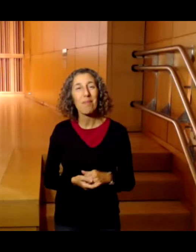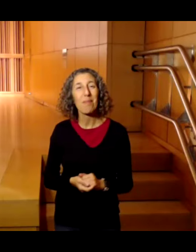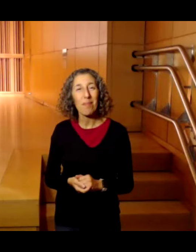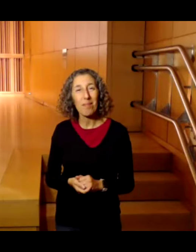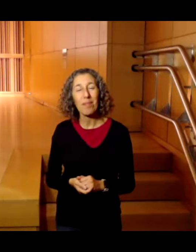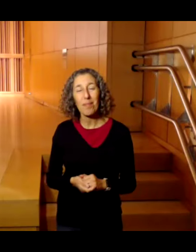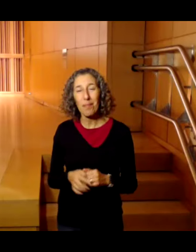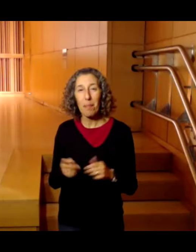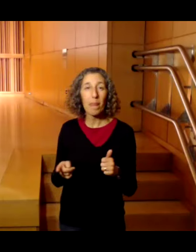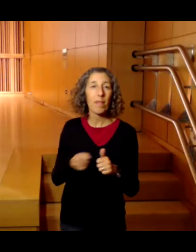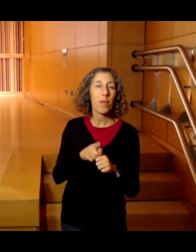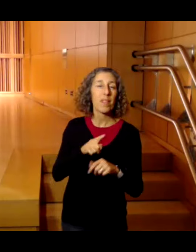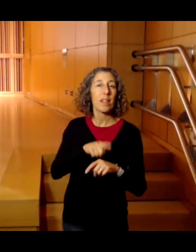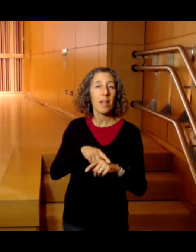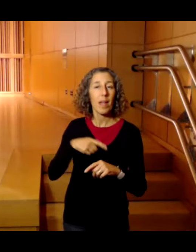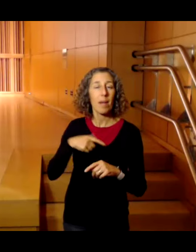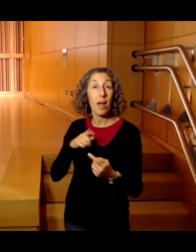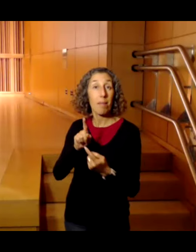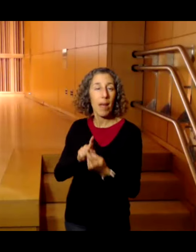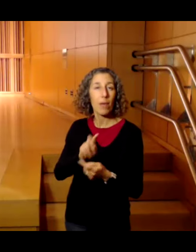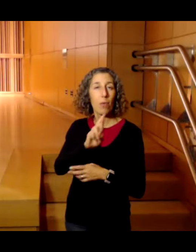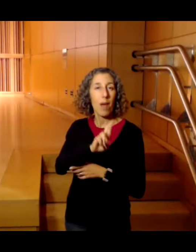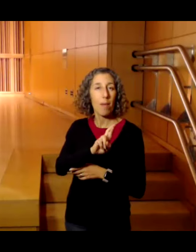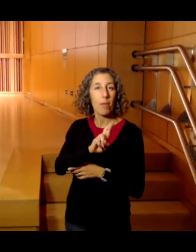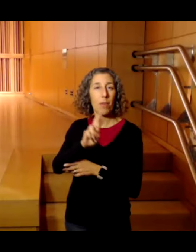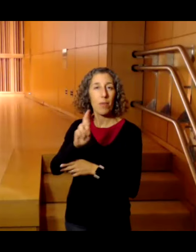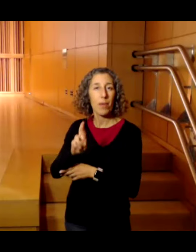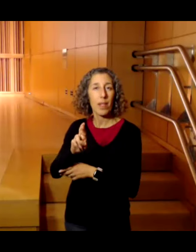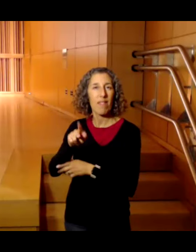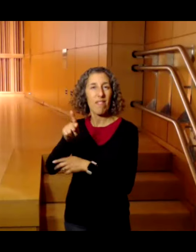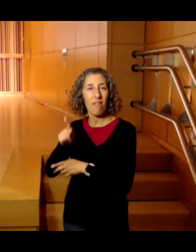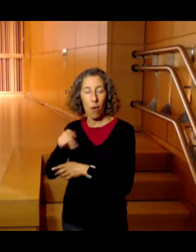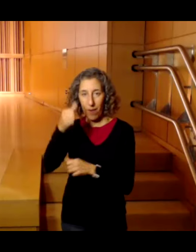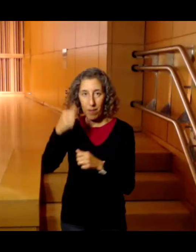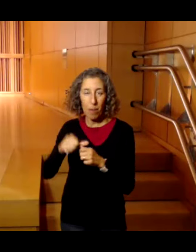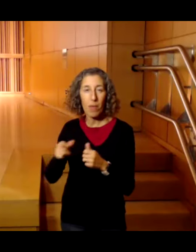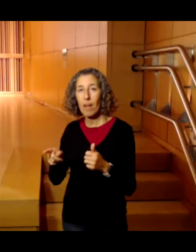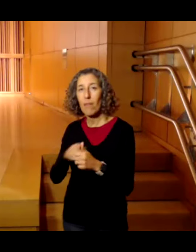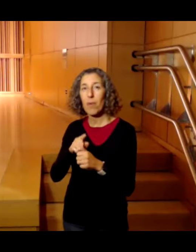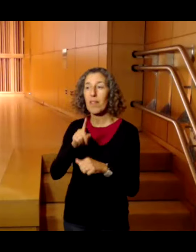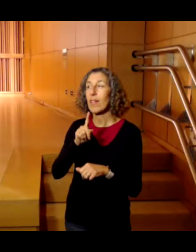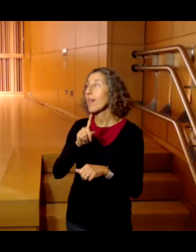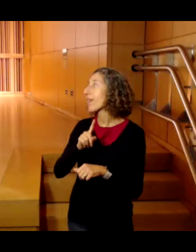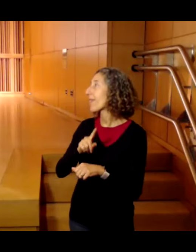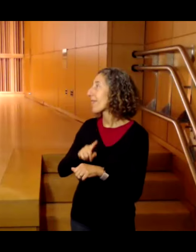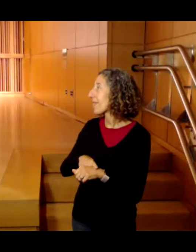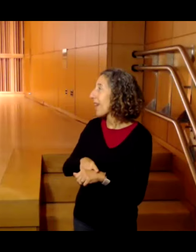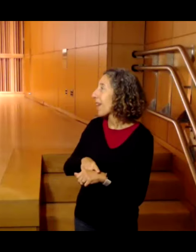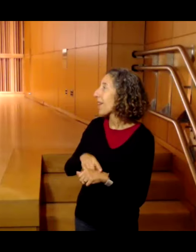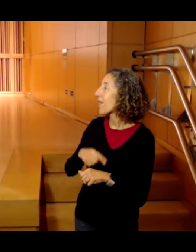The first time you meet Robert Reed Farr. As was the case for me. And I'd imagine the case for many of you.